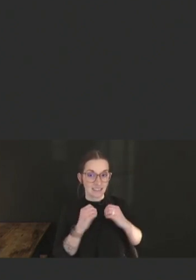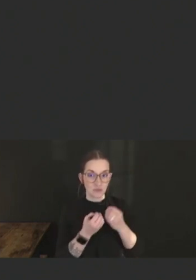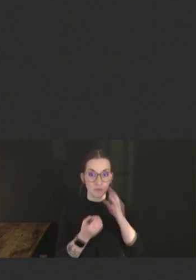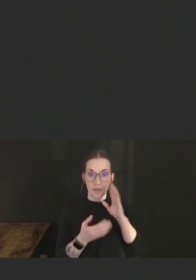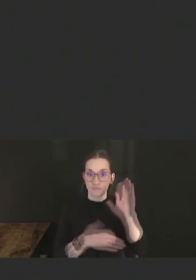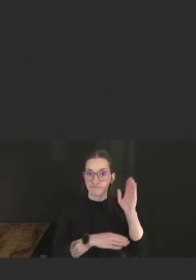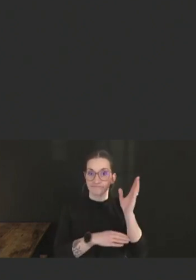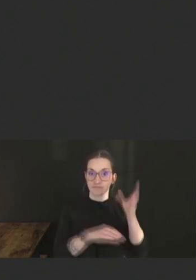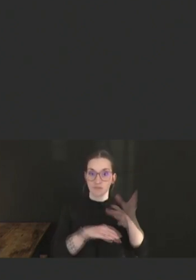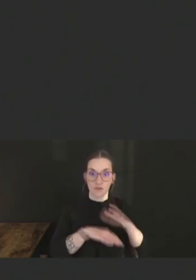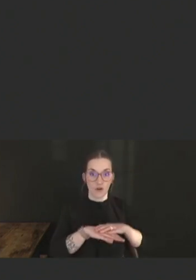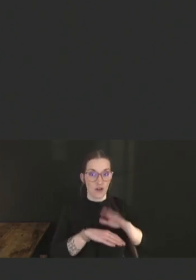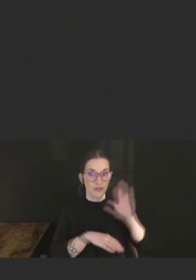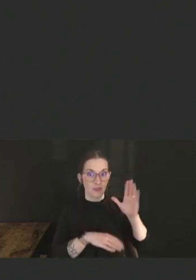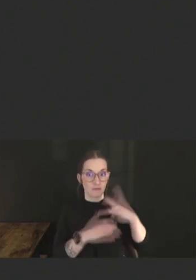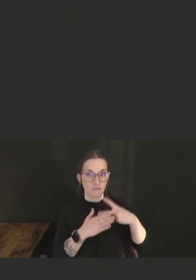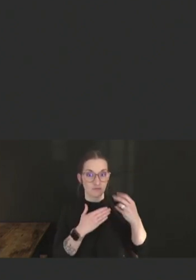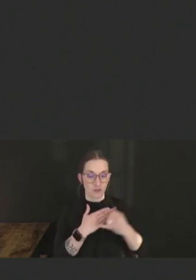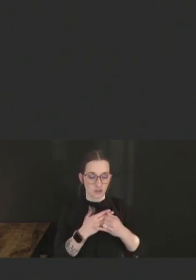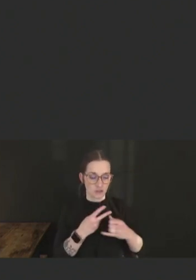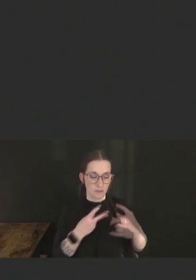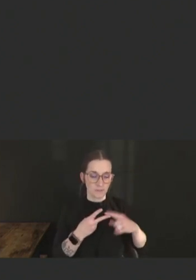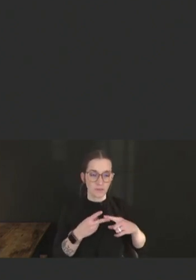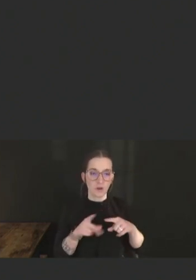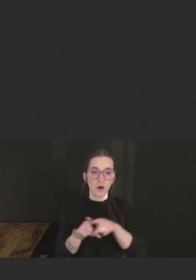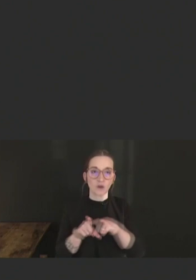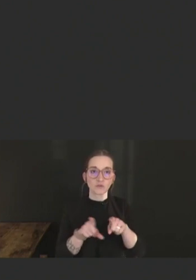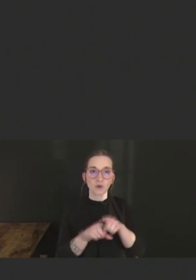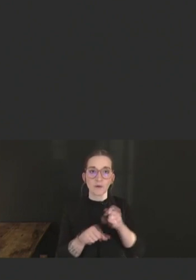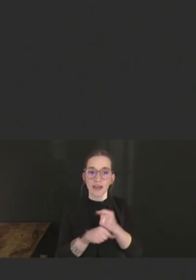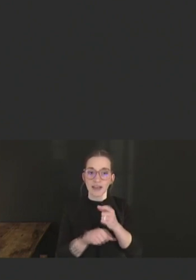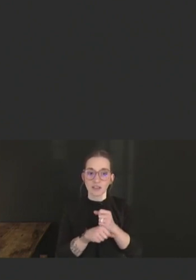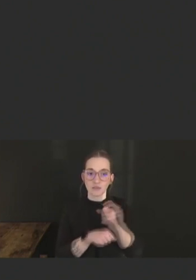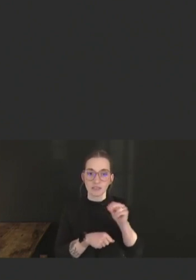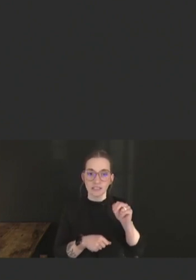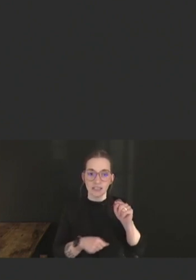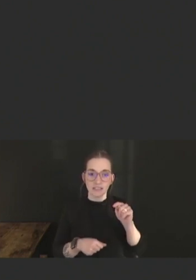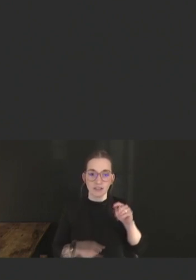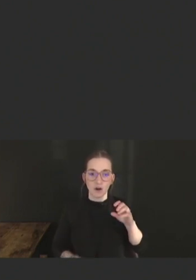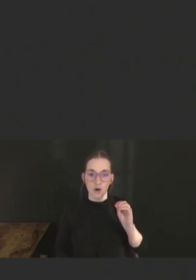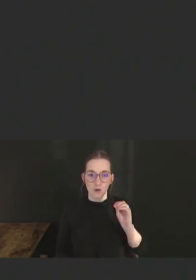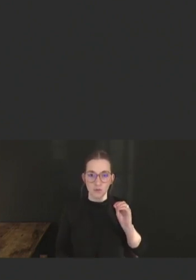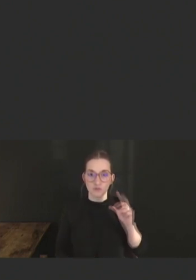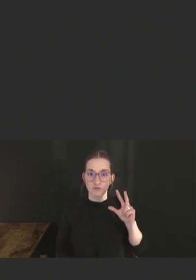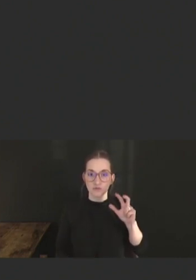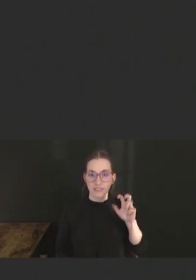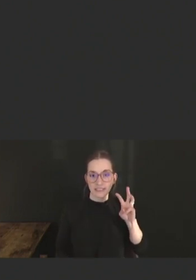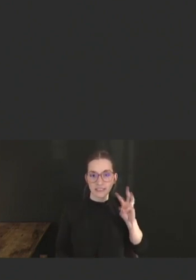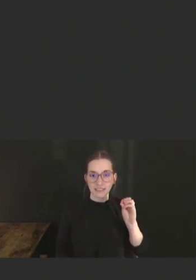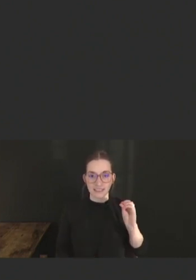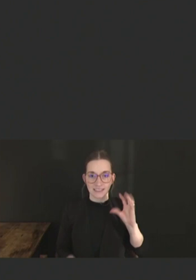We also have our annual NACCHO 360 conference coming up in July, and that will be held in Denver, Colorado.